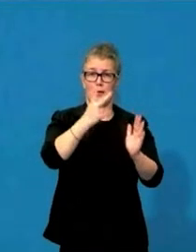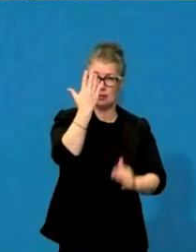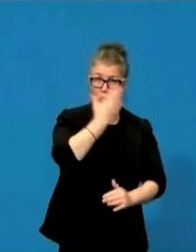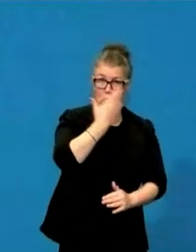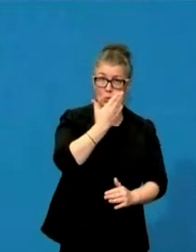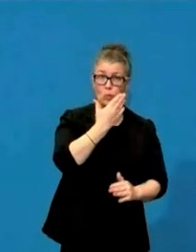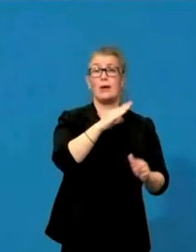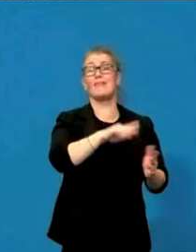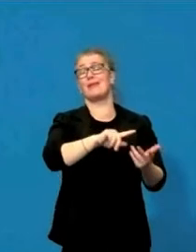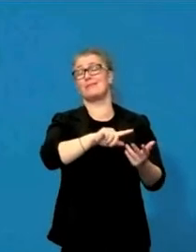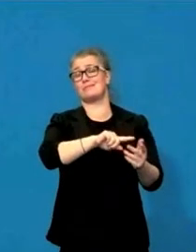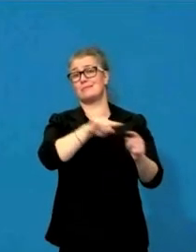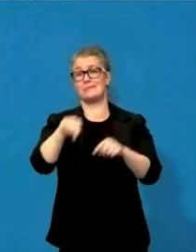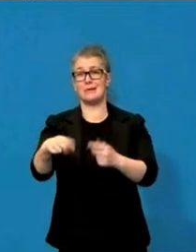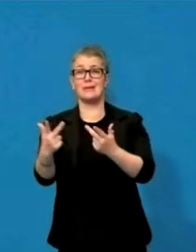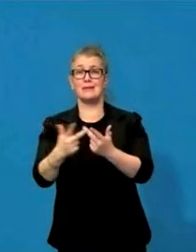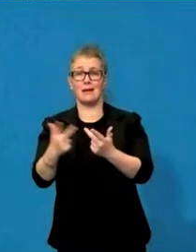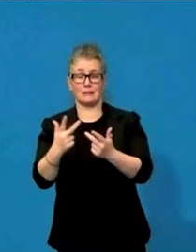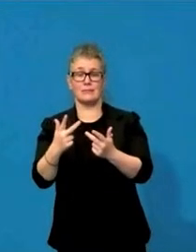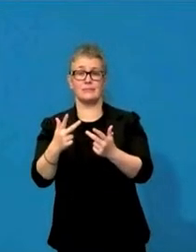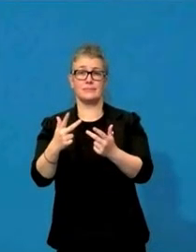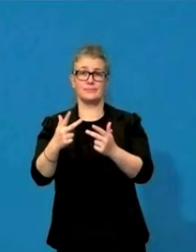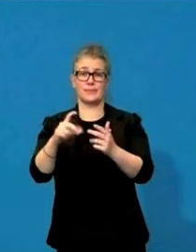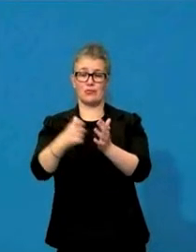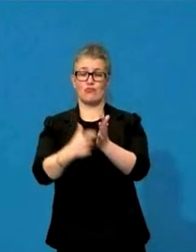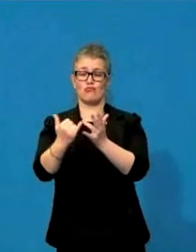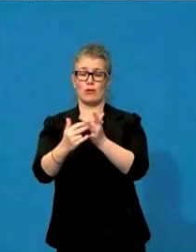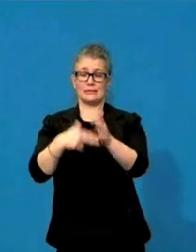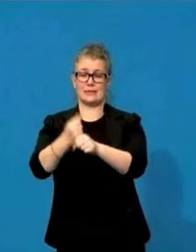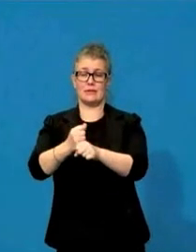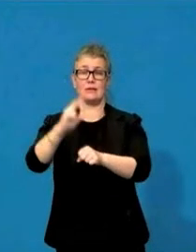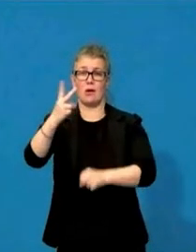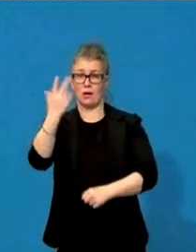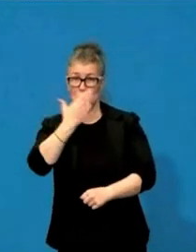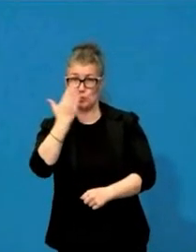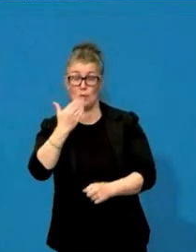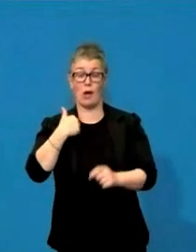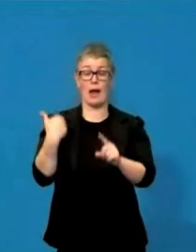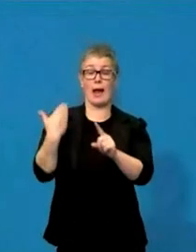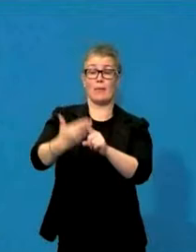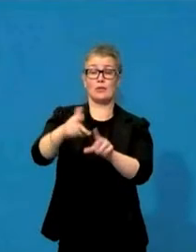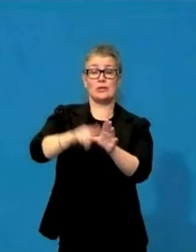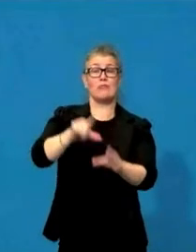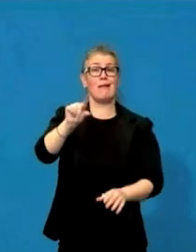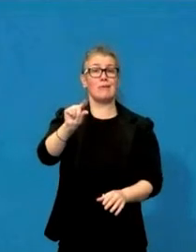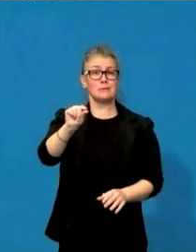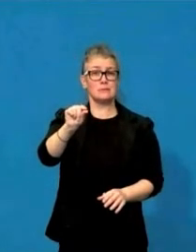High school in Perth and completed - I went to year 11 and then decided to - to leave